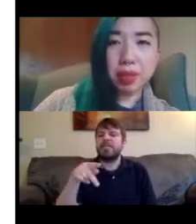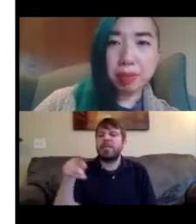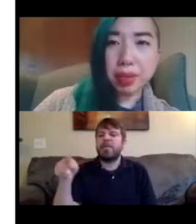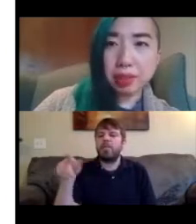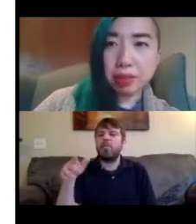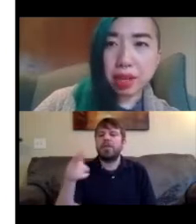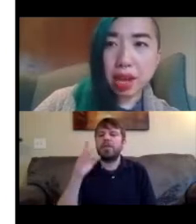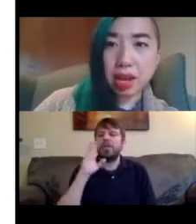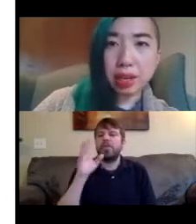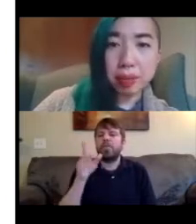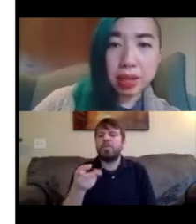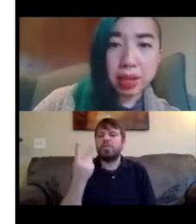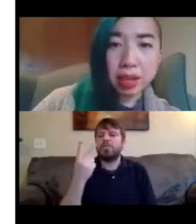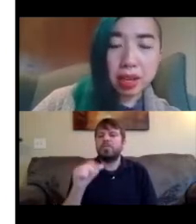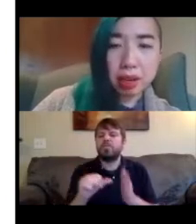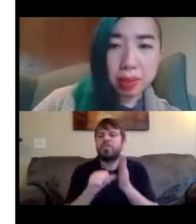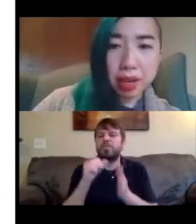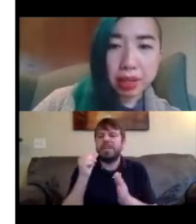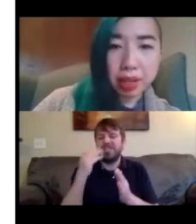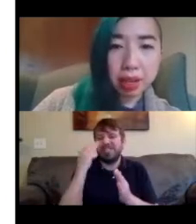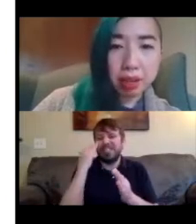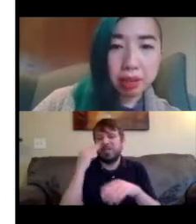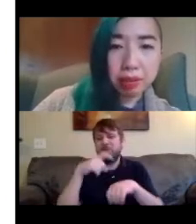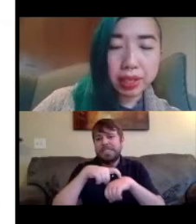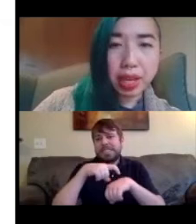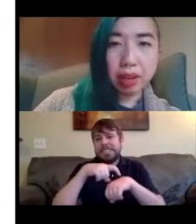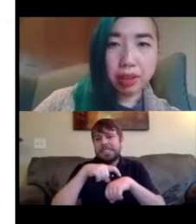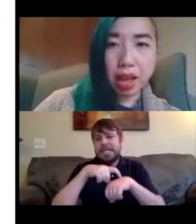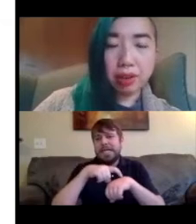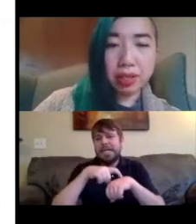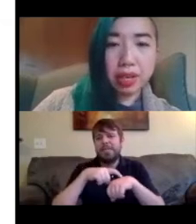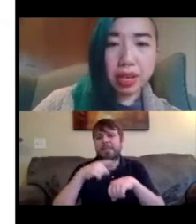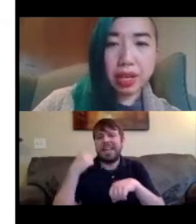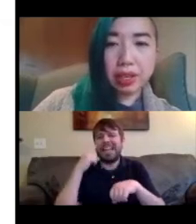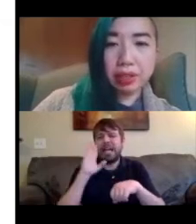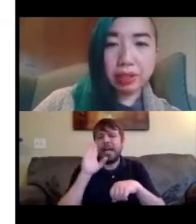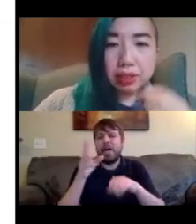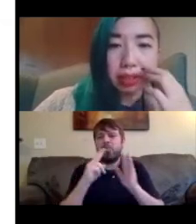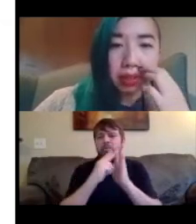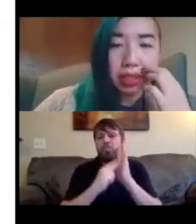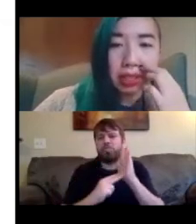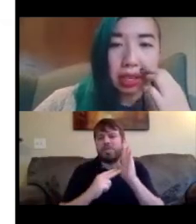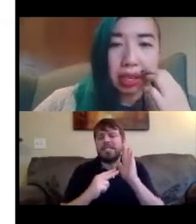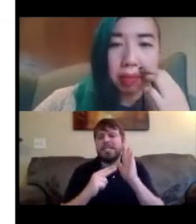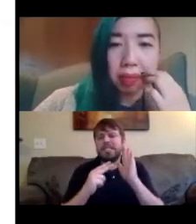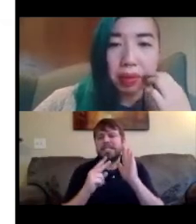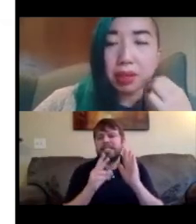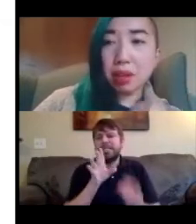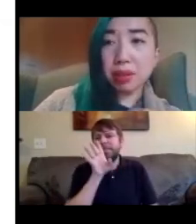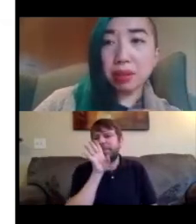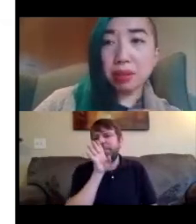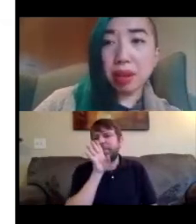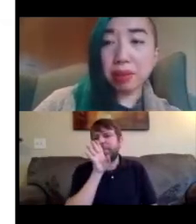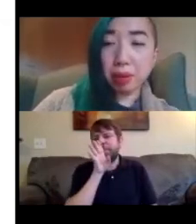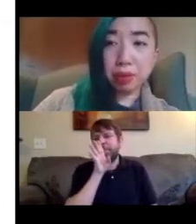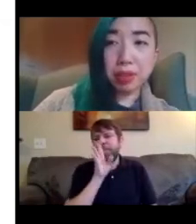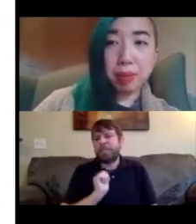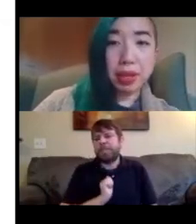and because of time, I think I'll read that out loud. We'll talk very briefly about it.